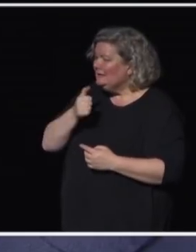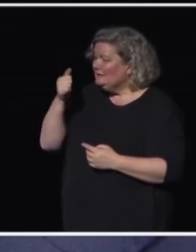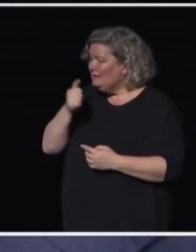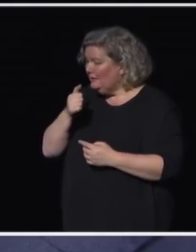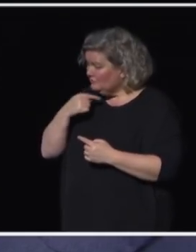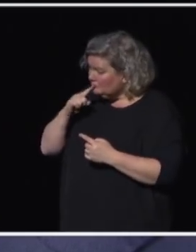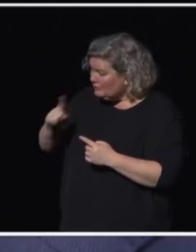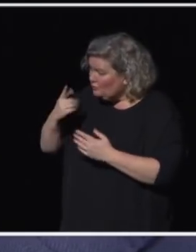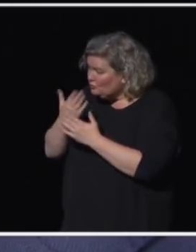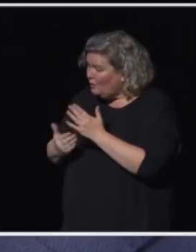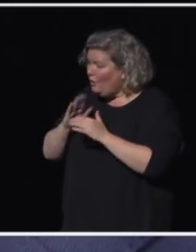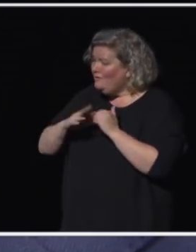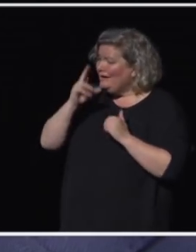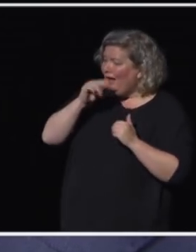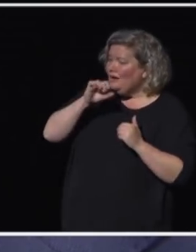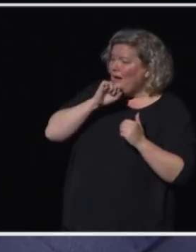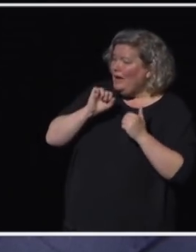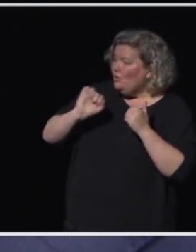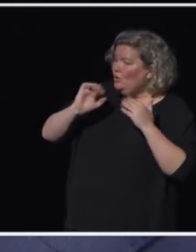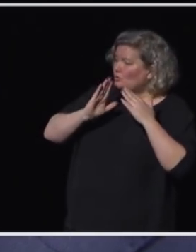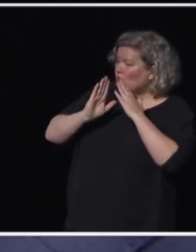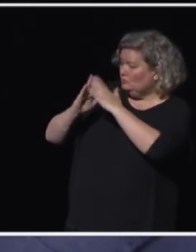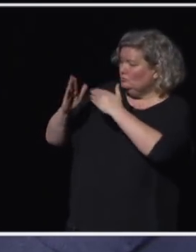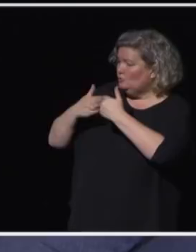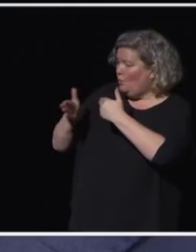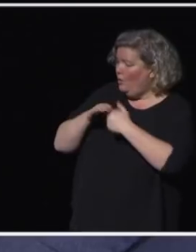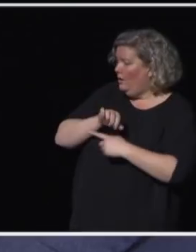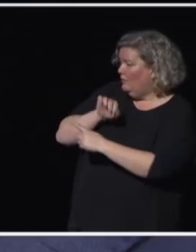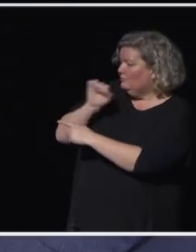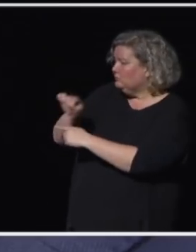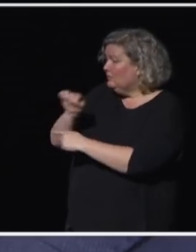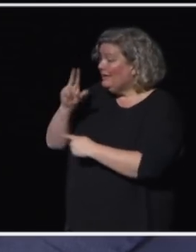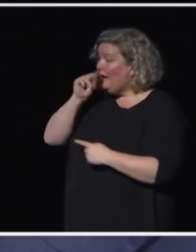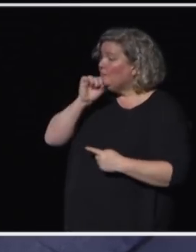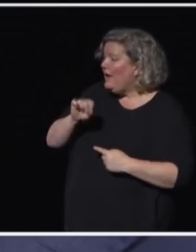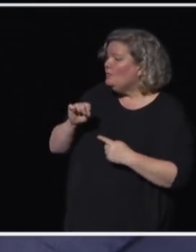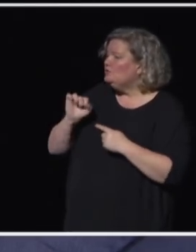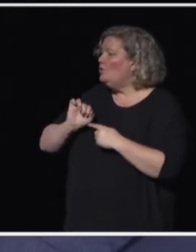a young man knocked on her door. The young man was your Nana Jo's boyfriend. No one else was home.